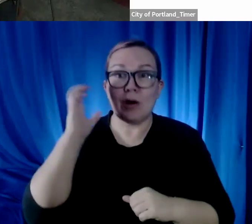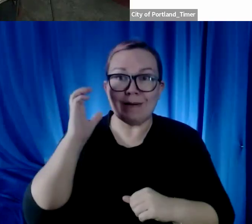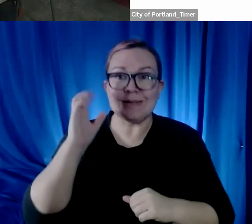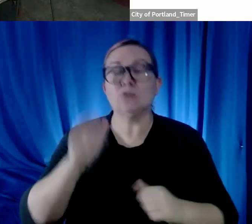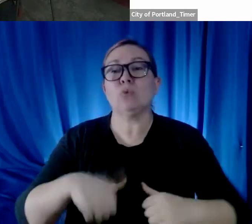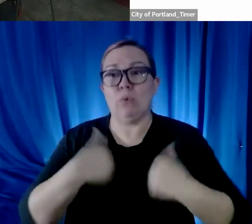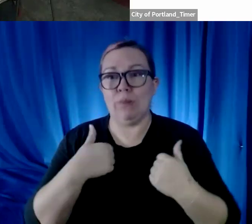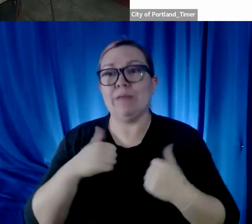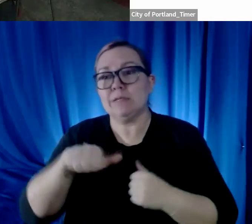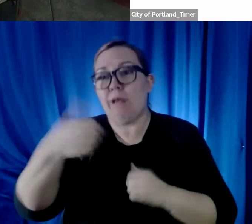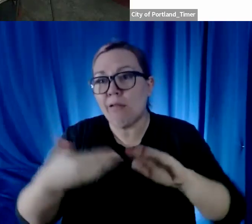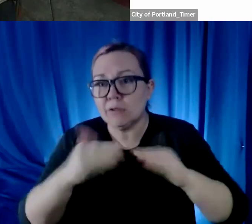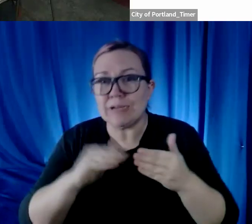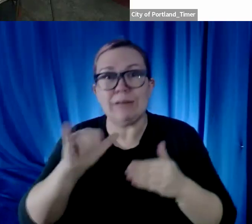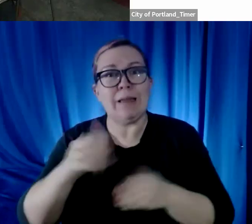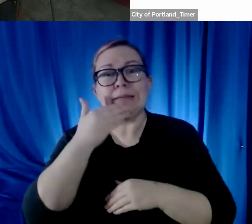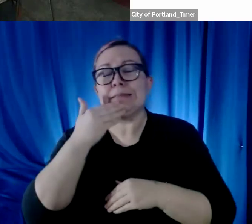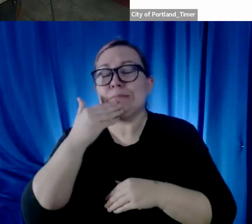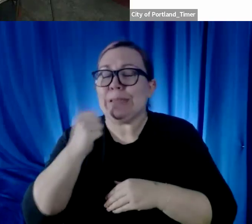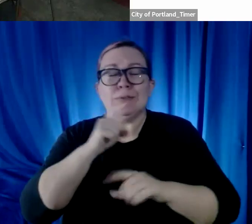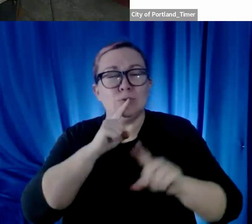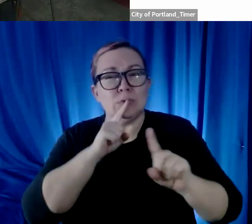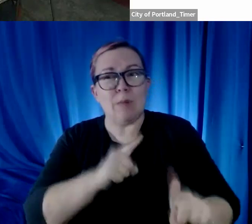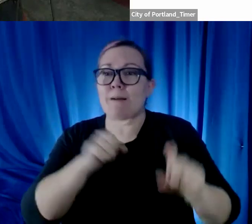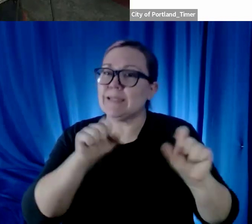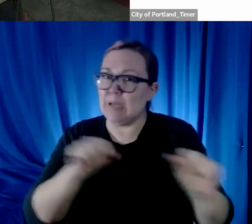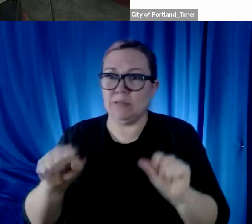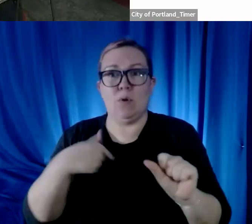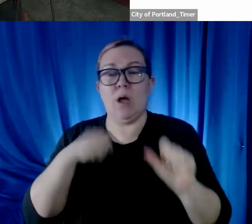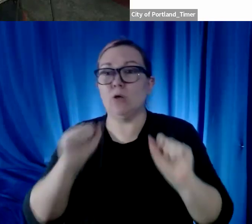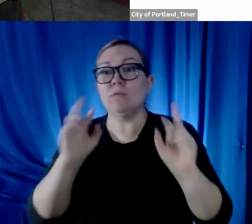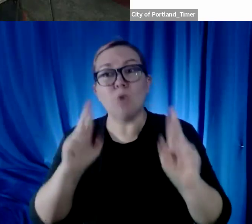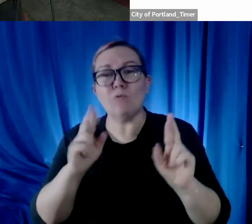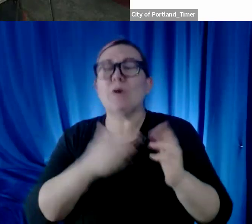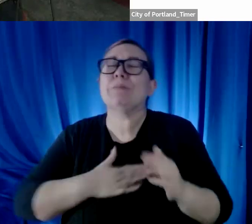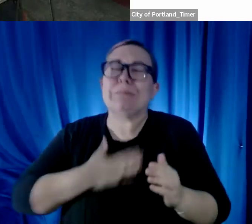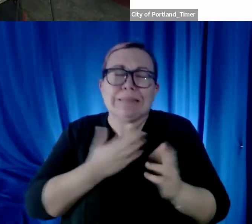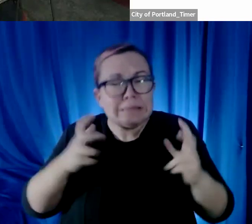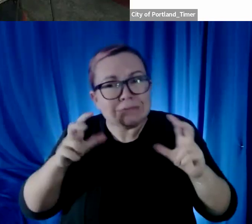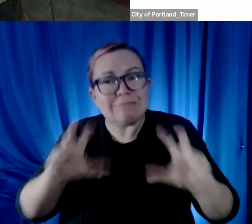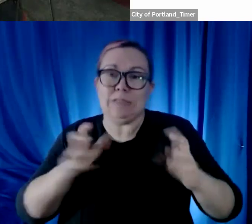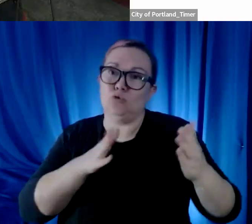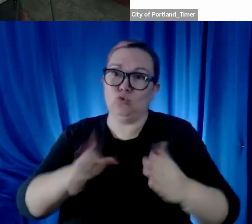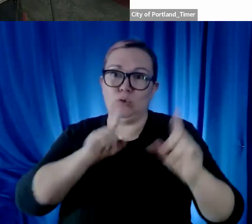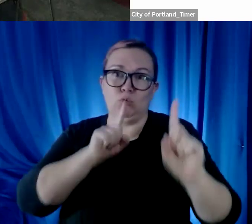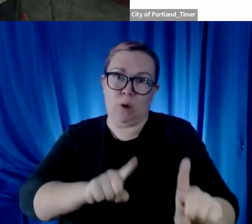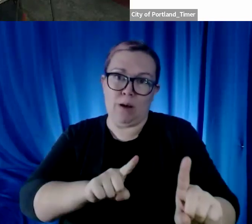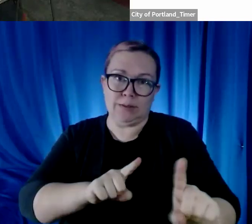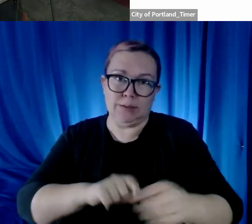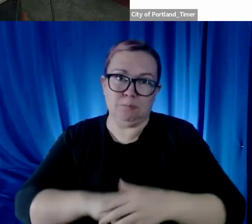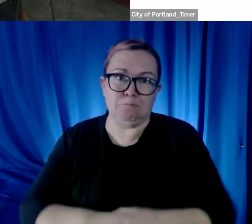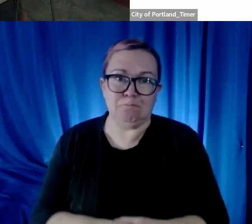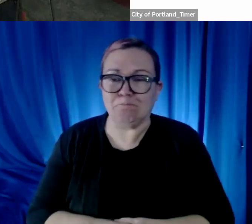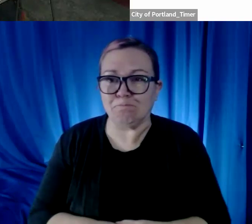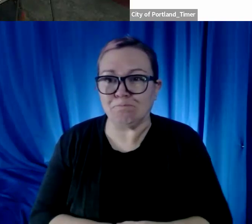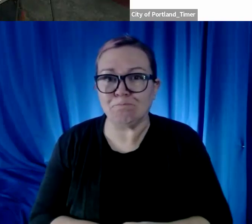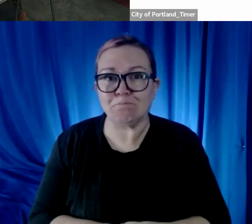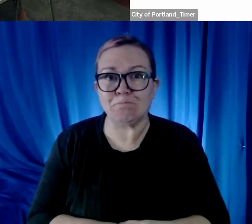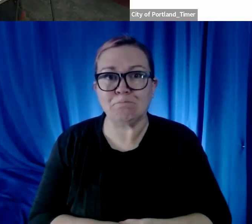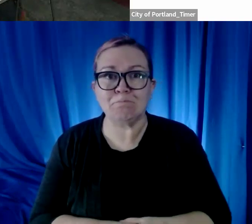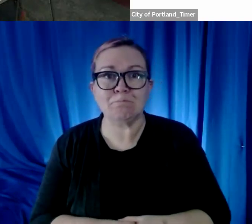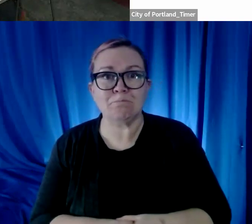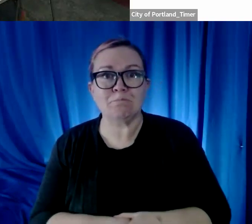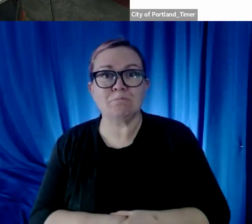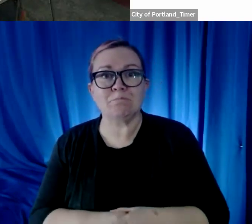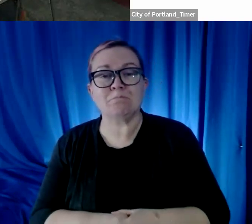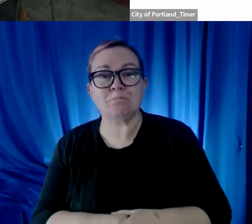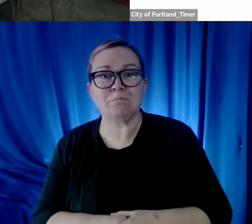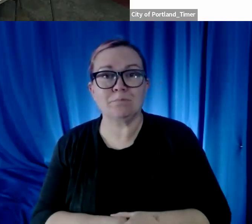It was the best response I could have hoped for. Please fund street response.